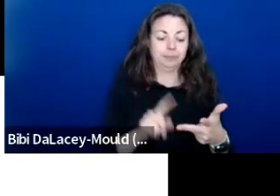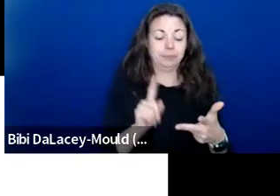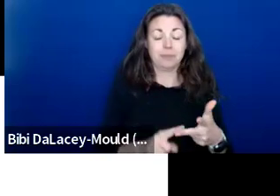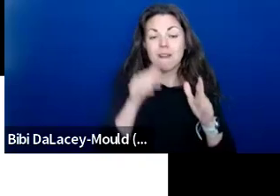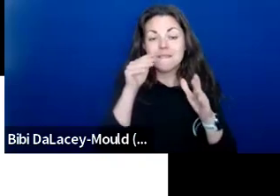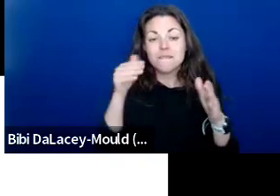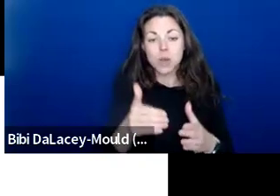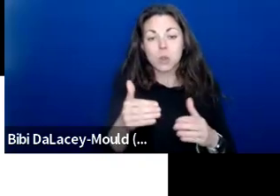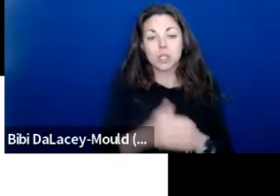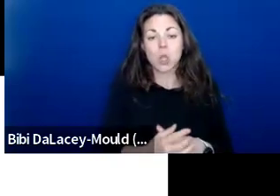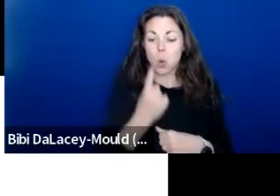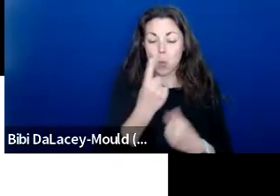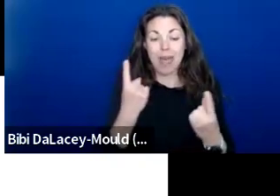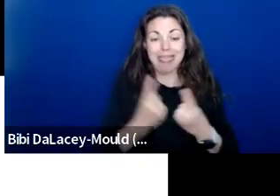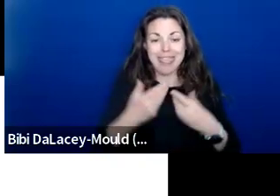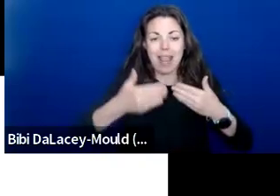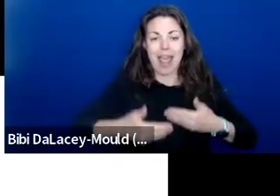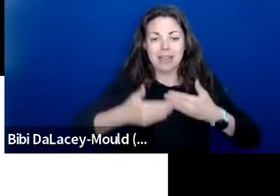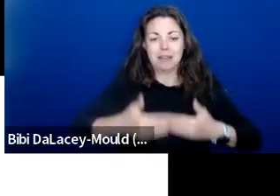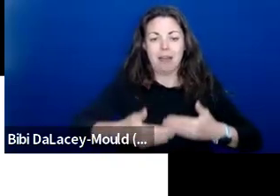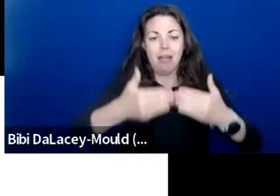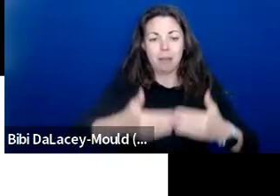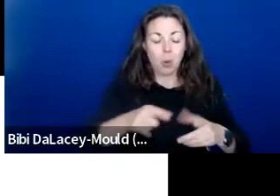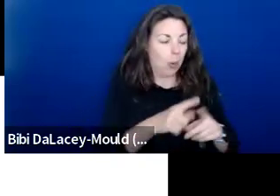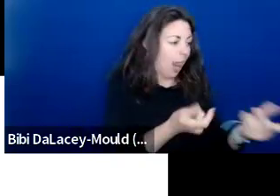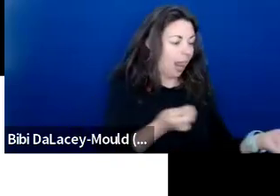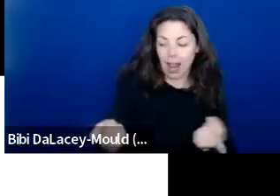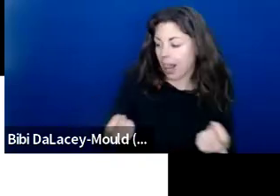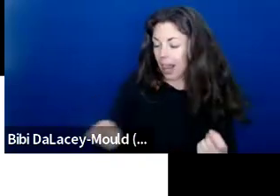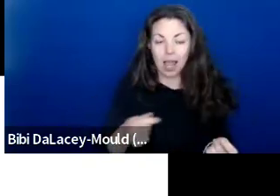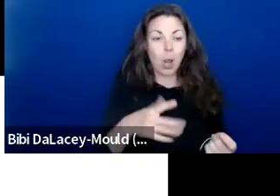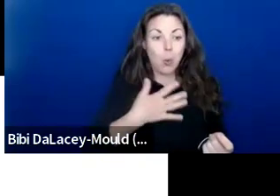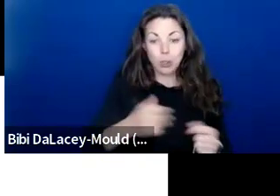There can often be a tendency to want to